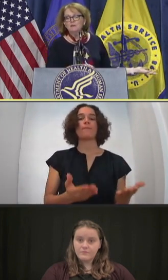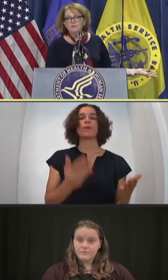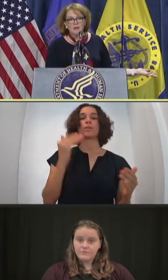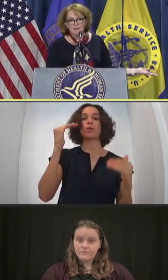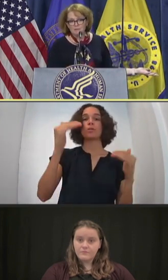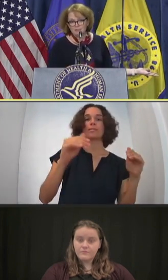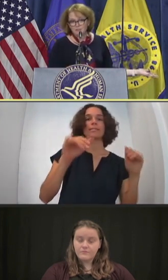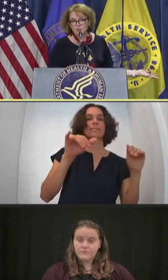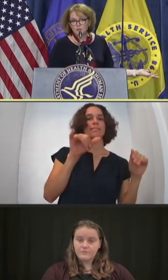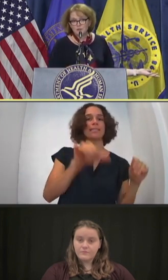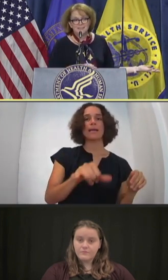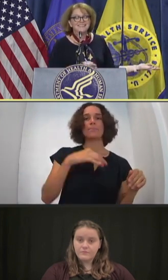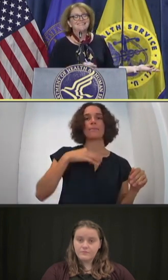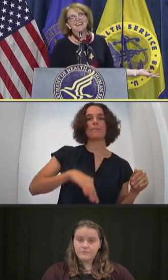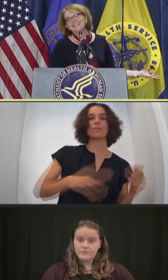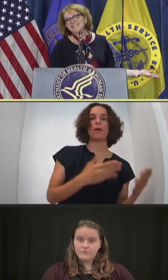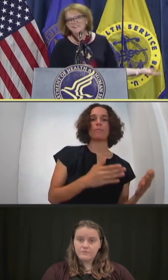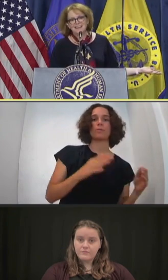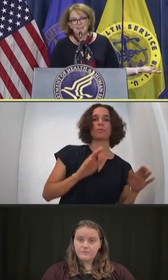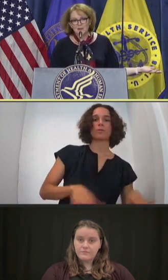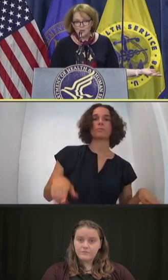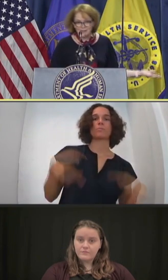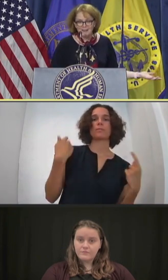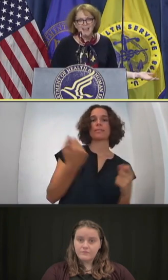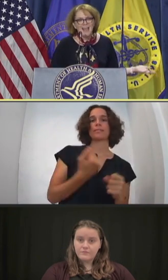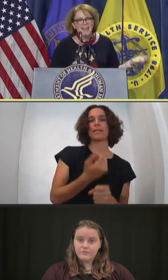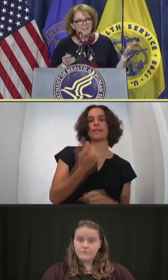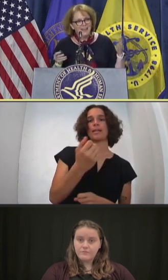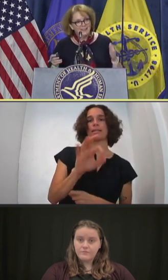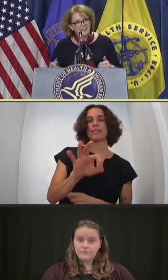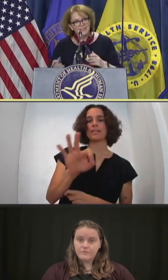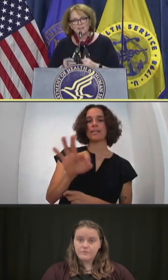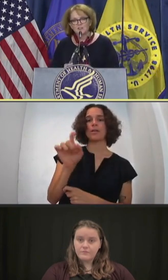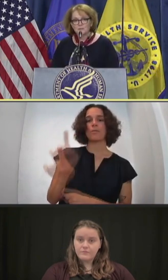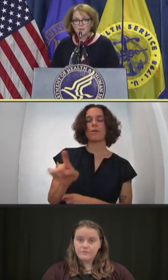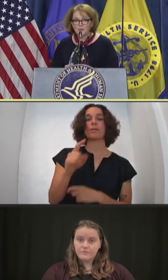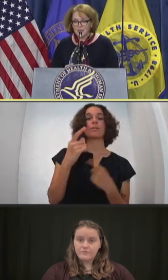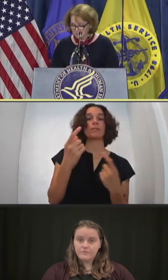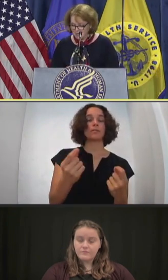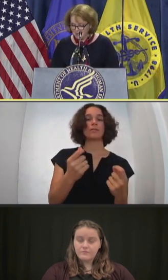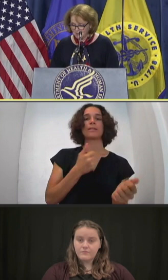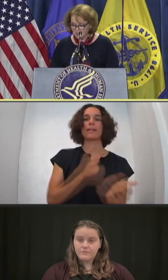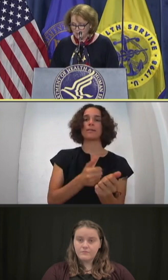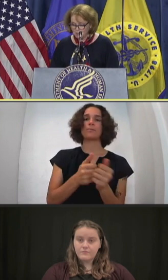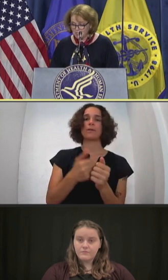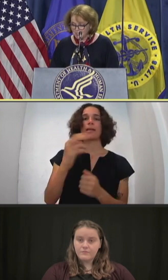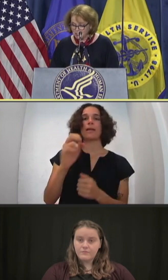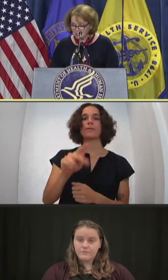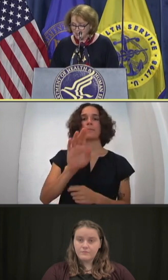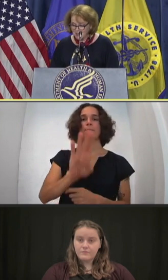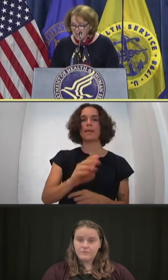been offering to children since 1991, and that is to catch them up with hepatitis B protection.